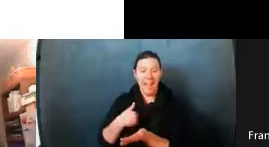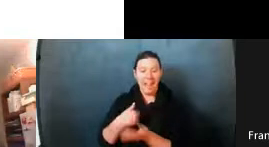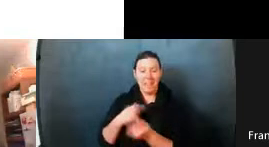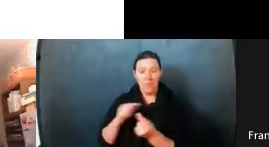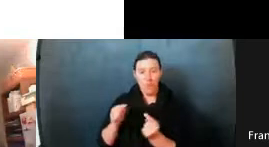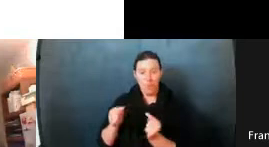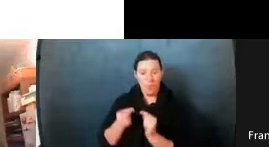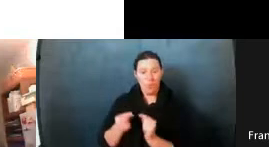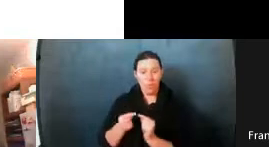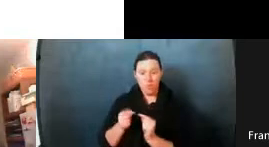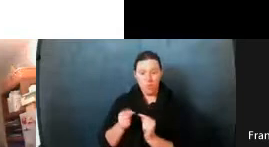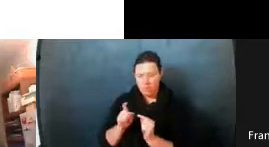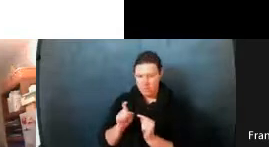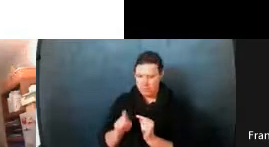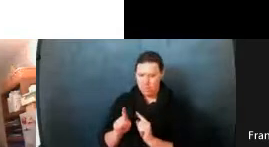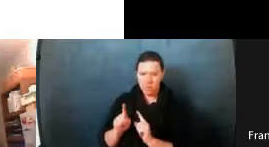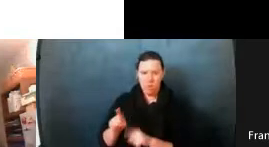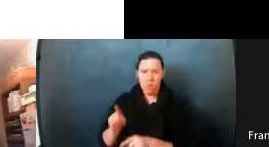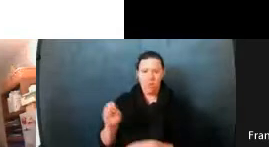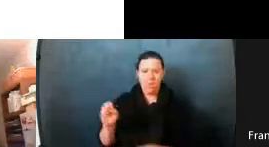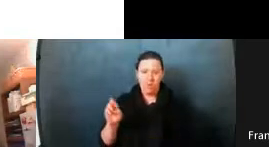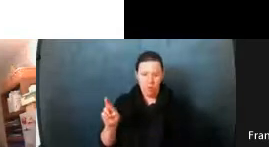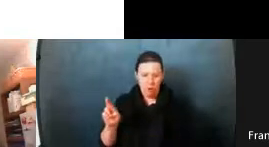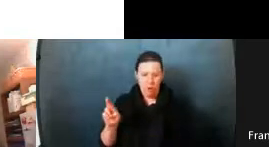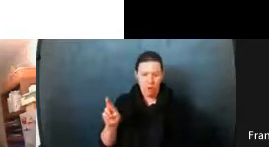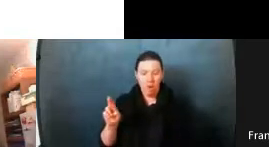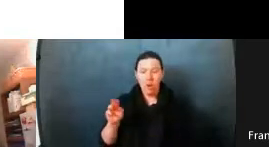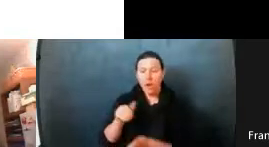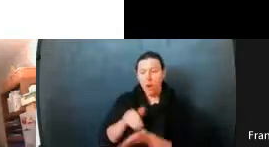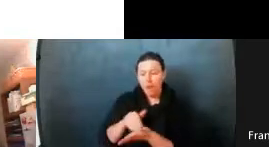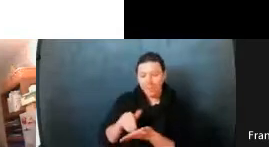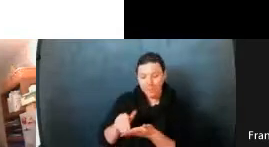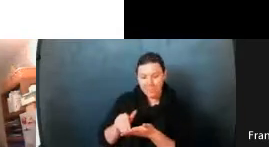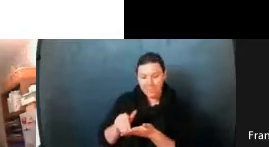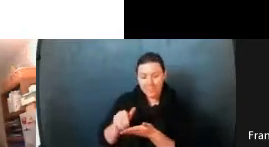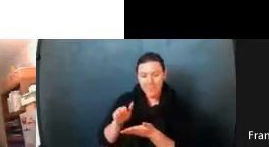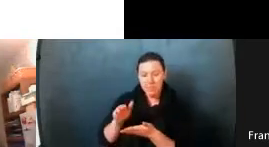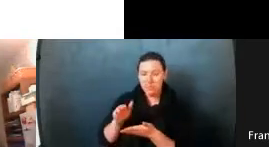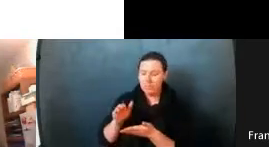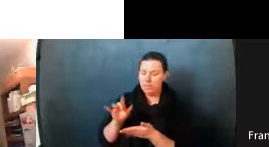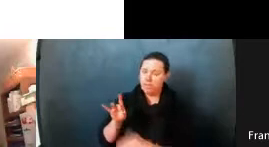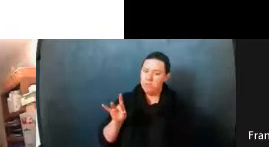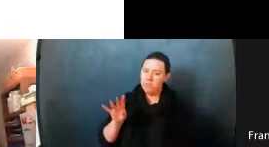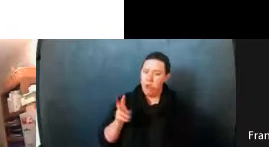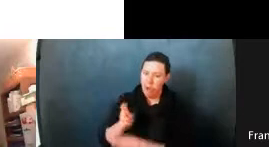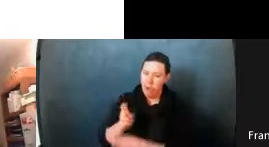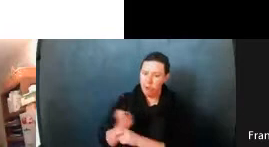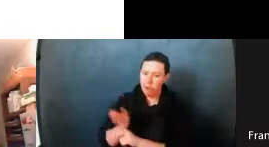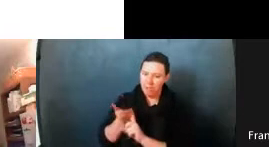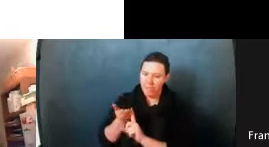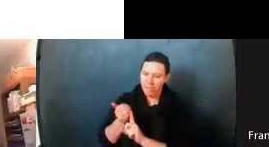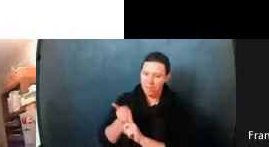Many times, I have such a hard time getting people to go to wound, to go to the hospital when they really, really need it,